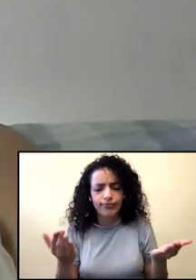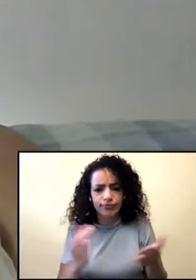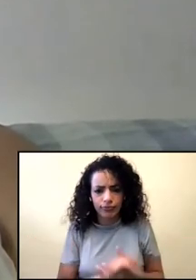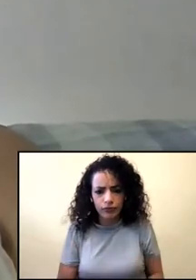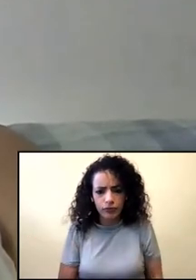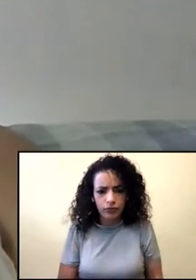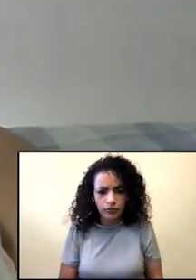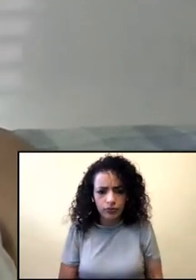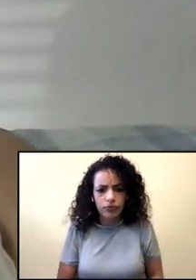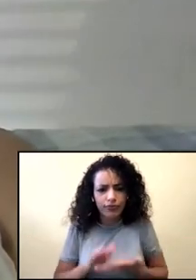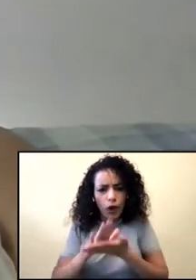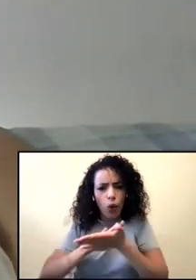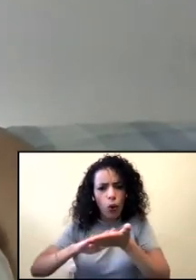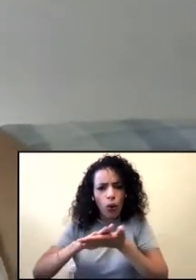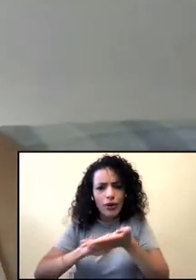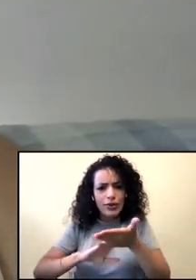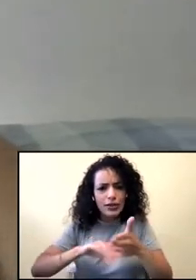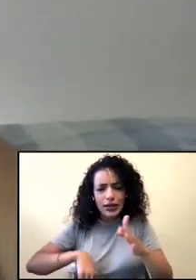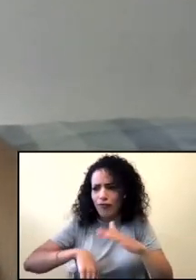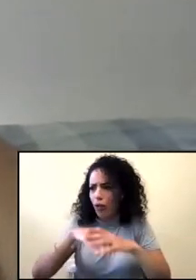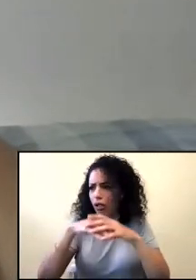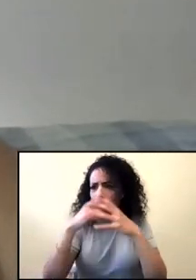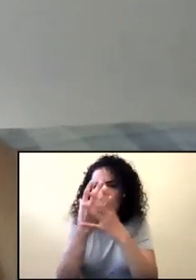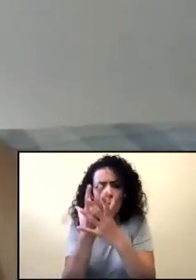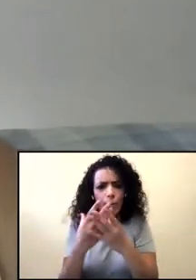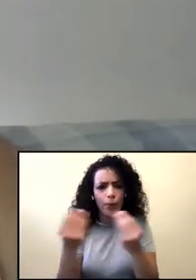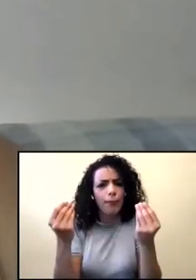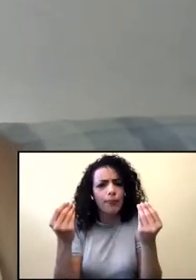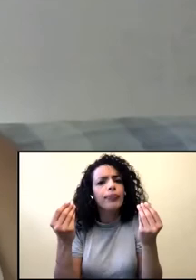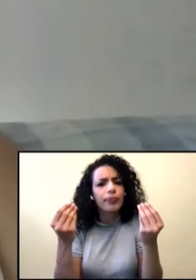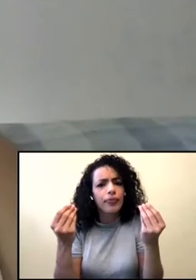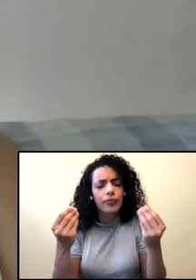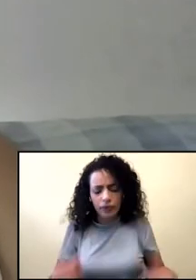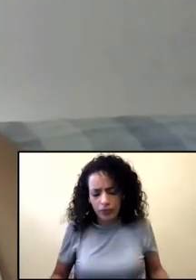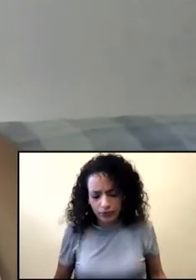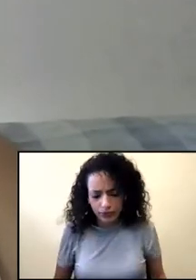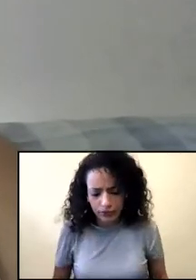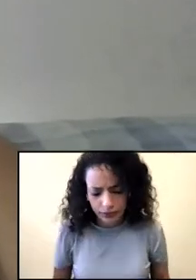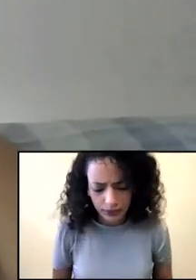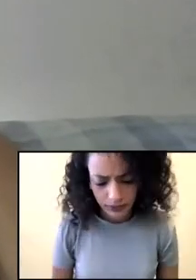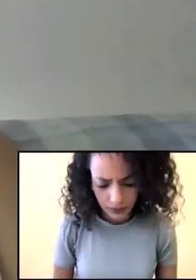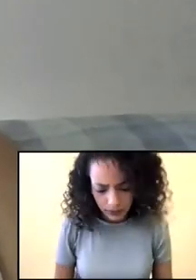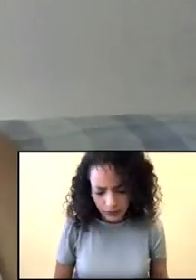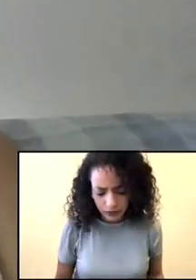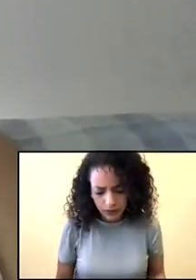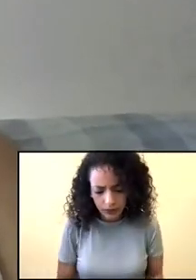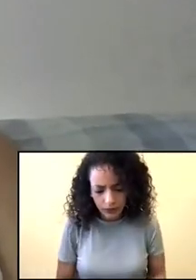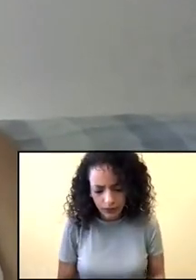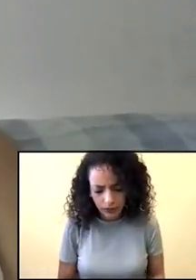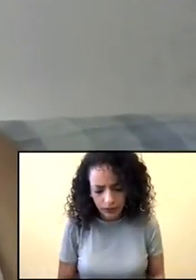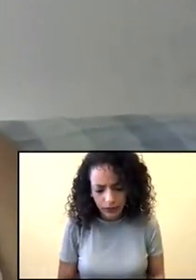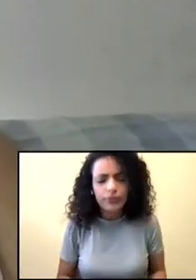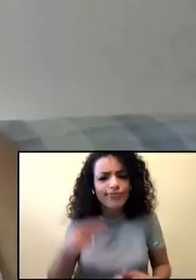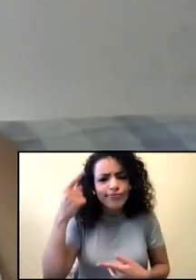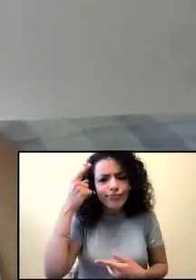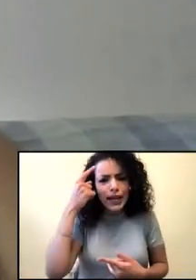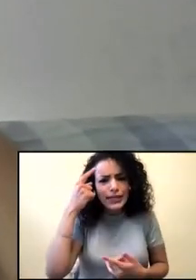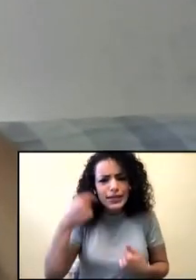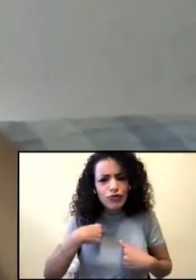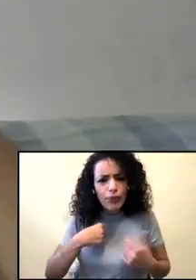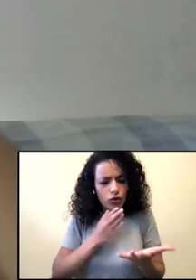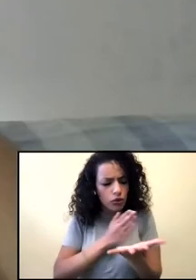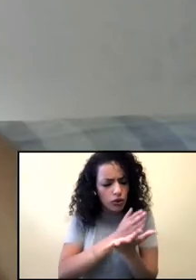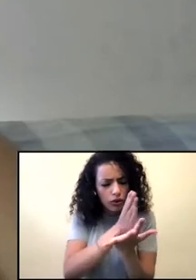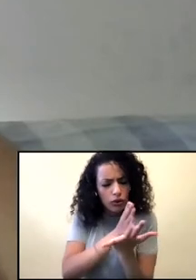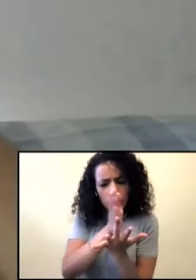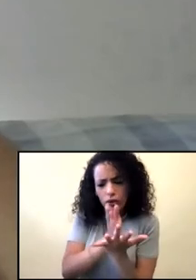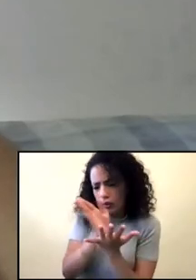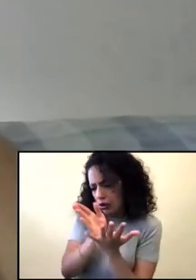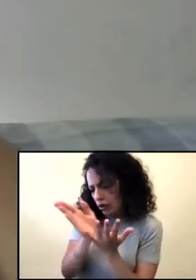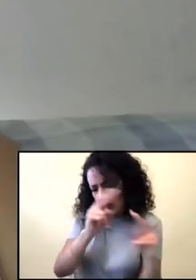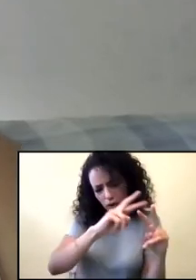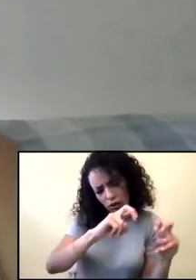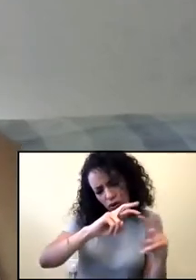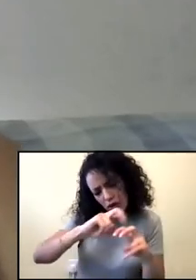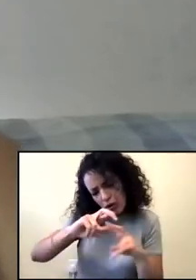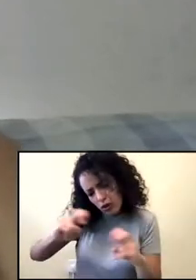missing. So it just made sense to be able to bring it all together, and to speak and talk